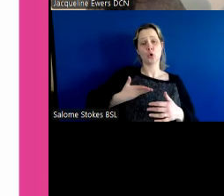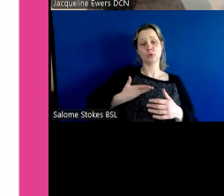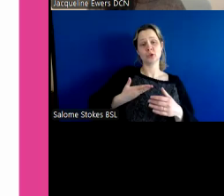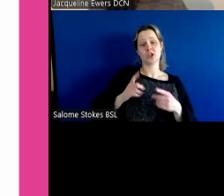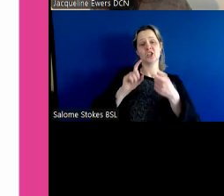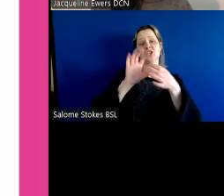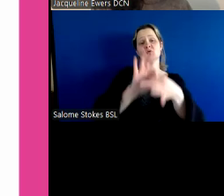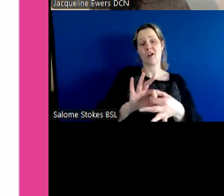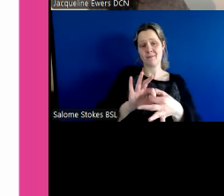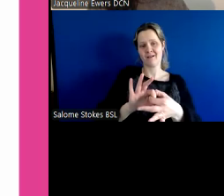that you've got them engaged.